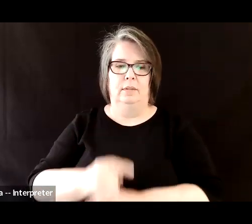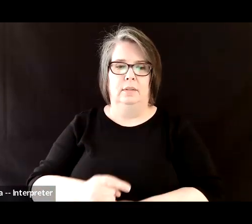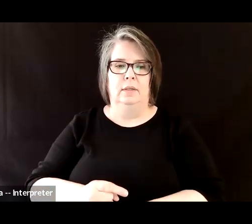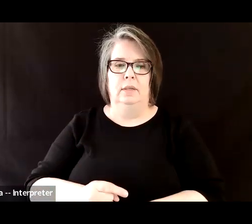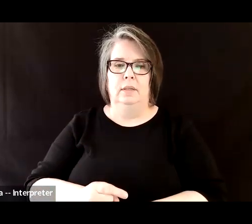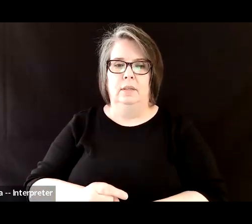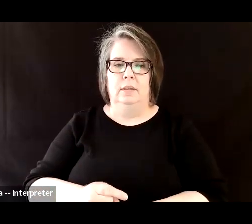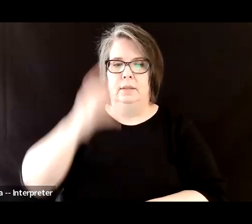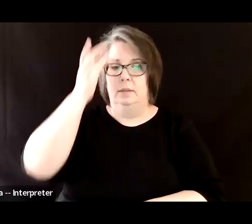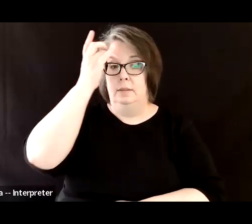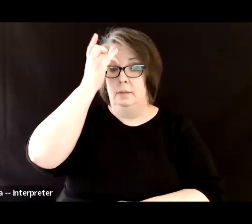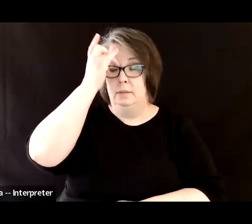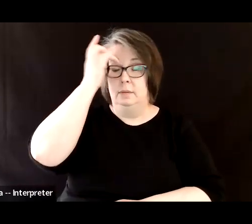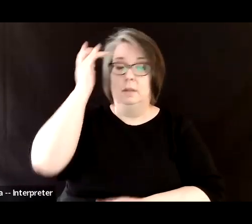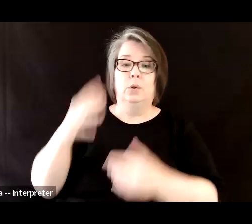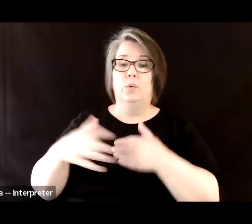So no matter what, you want to -- are going to want to go back